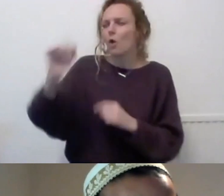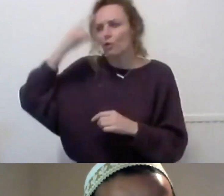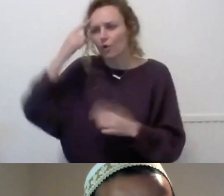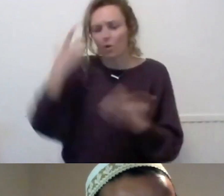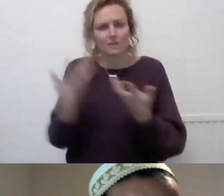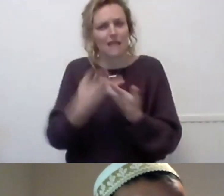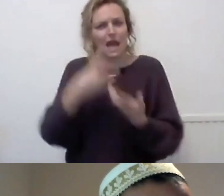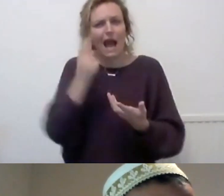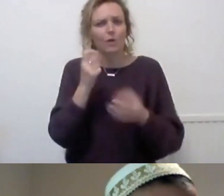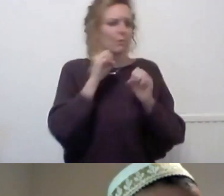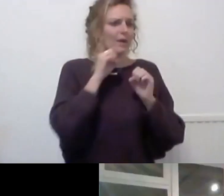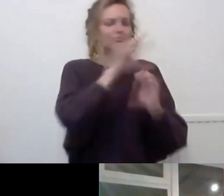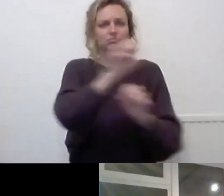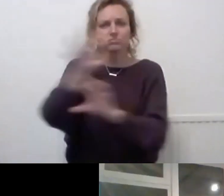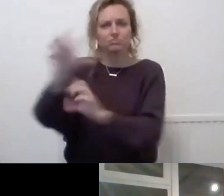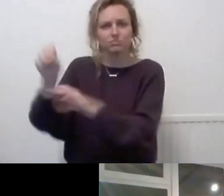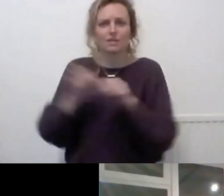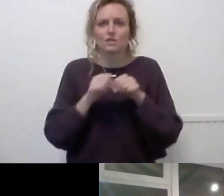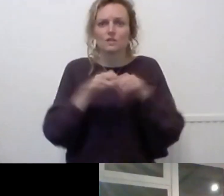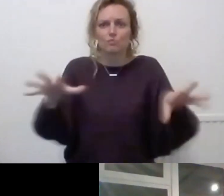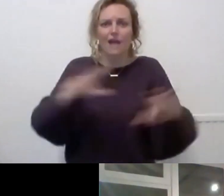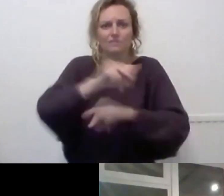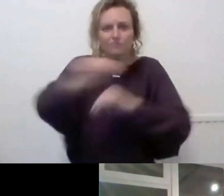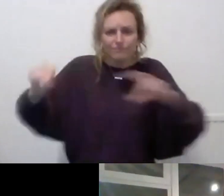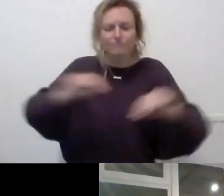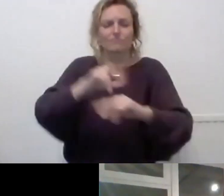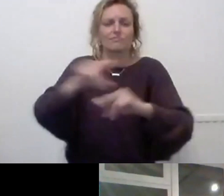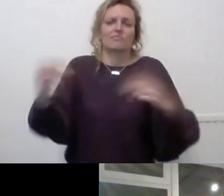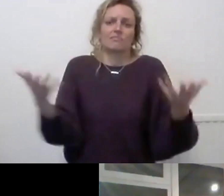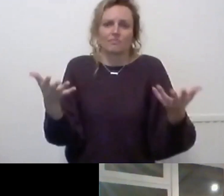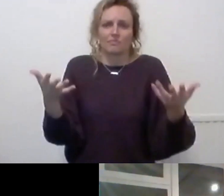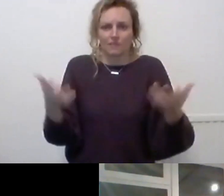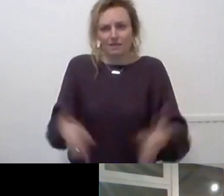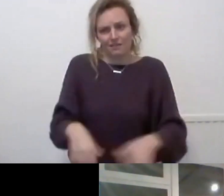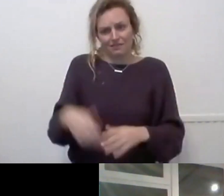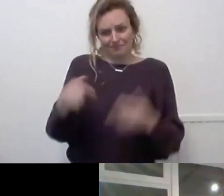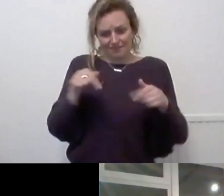to about the seriousness of this disease and the importance of protecting ourselves?